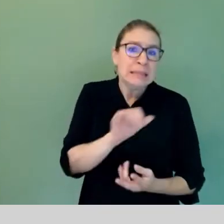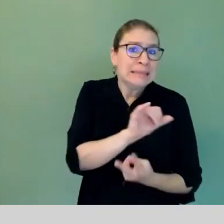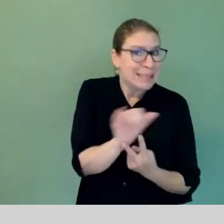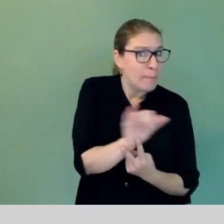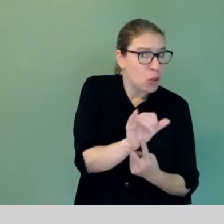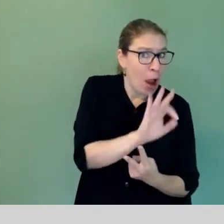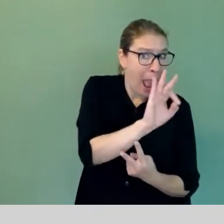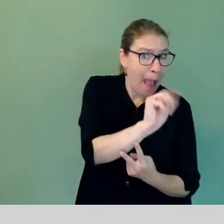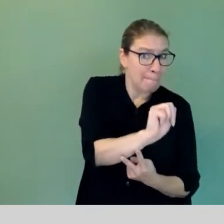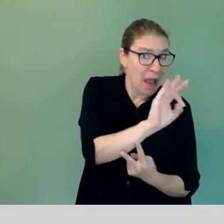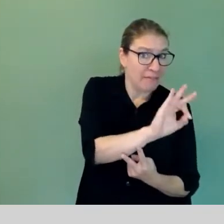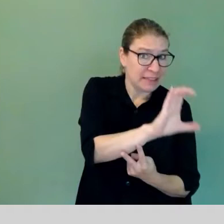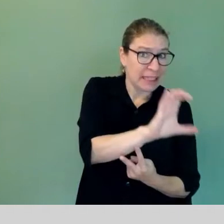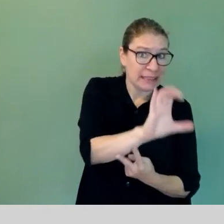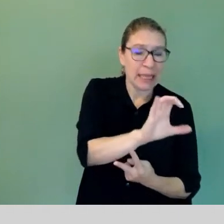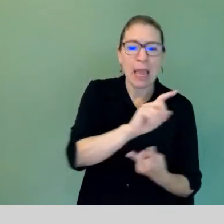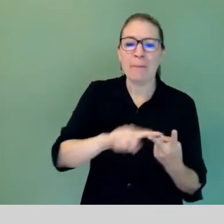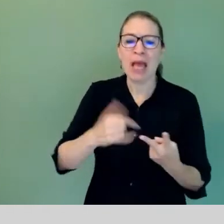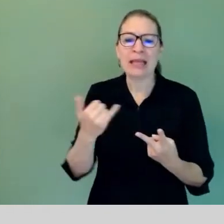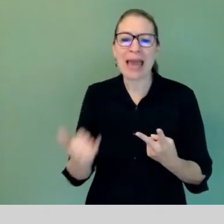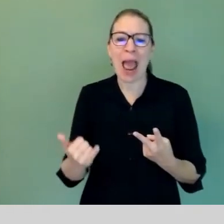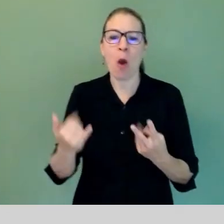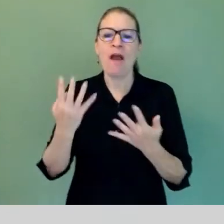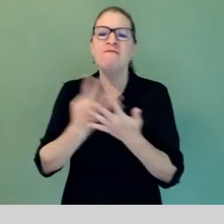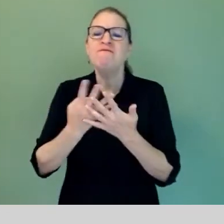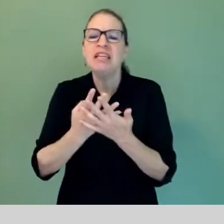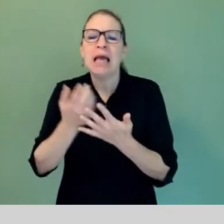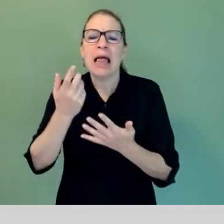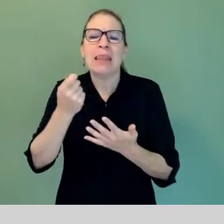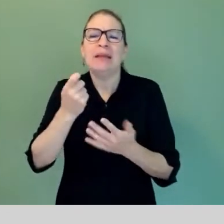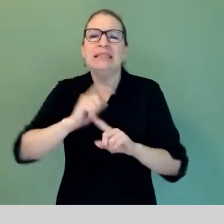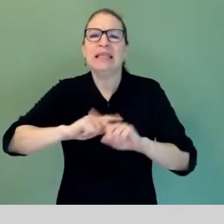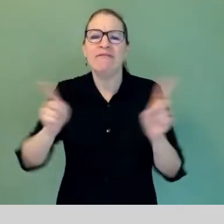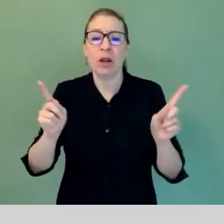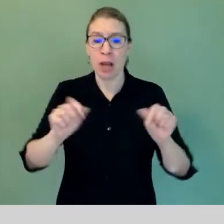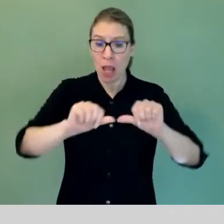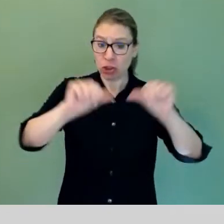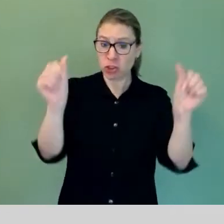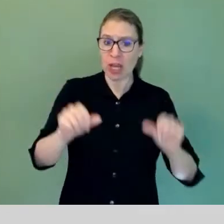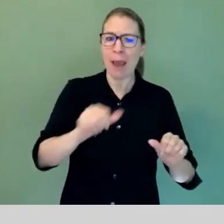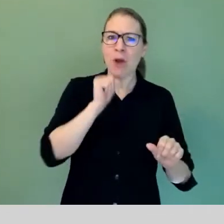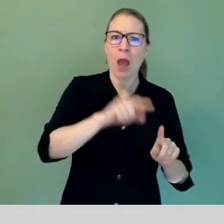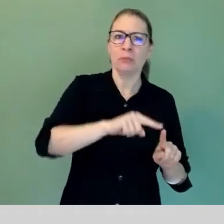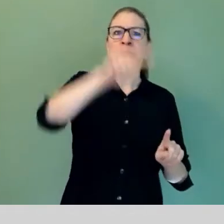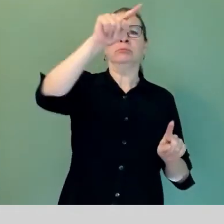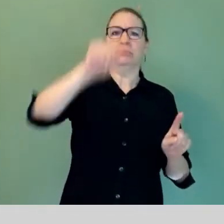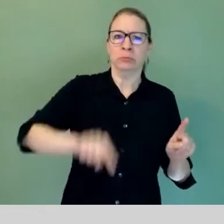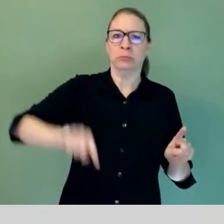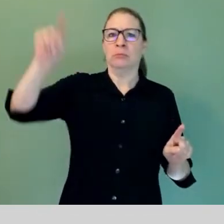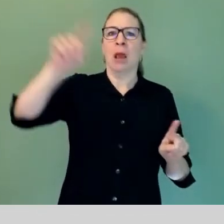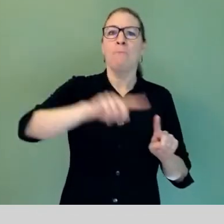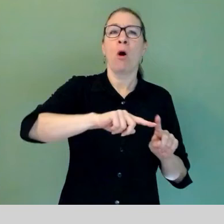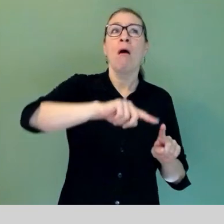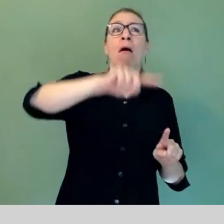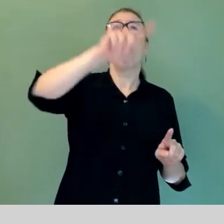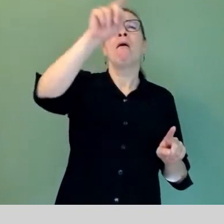except now you see the filter looks a little bit different in that its shape, it's more smoother on the edges on the top.